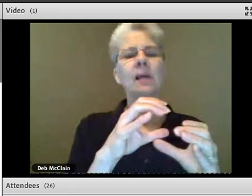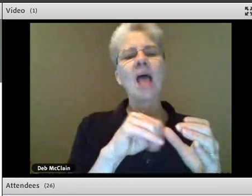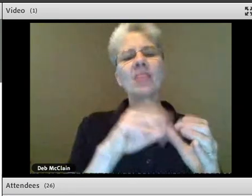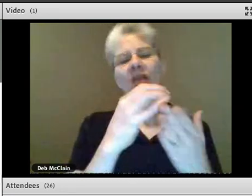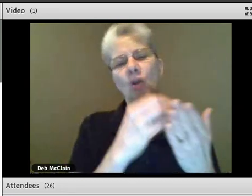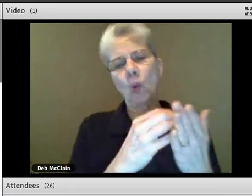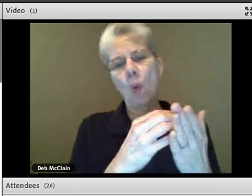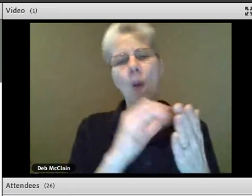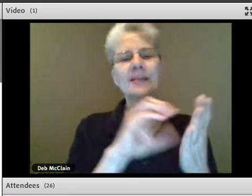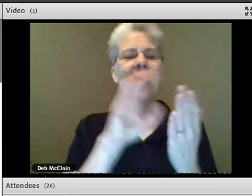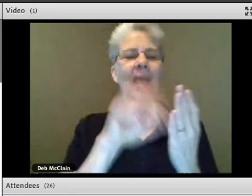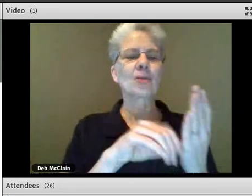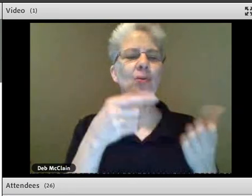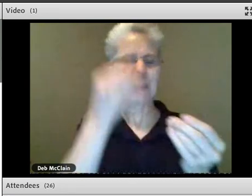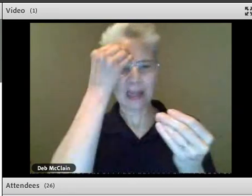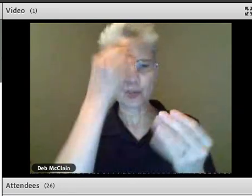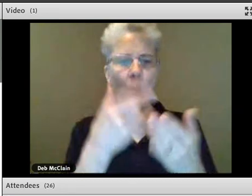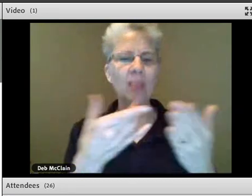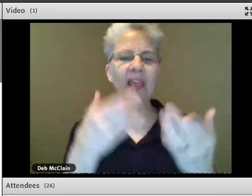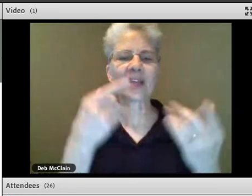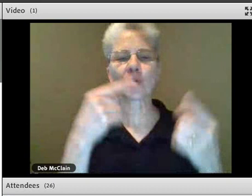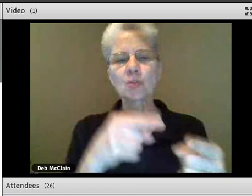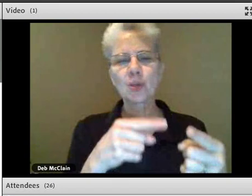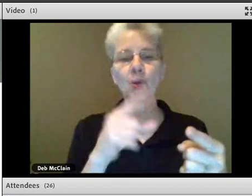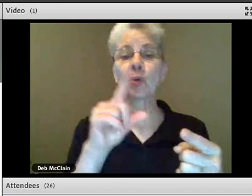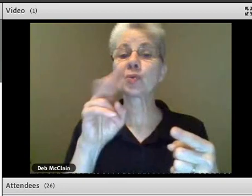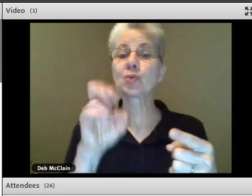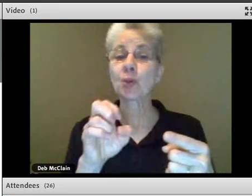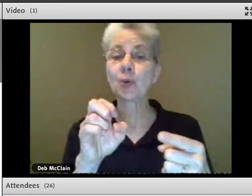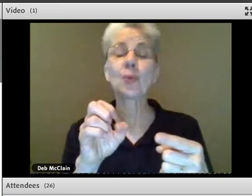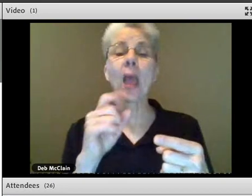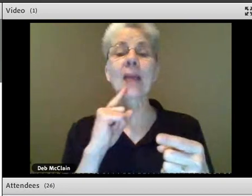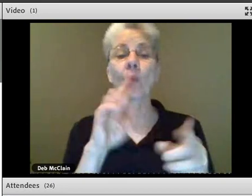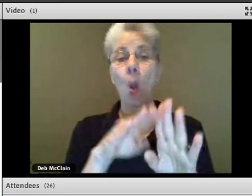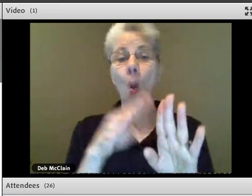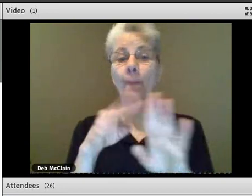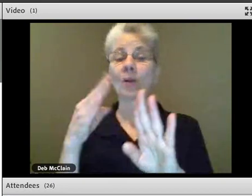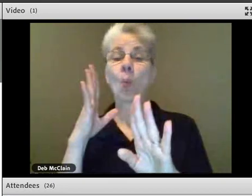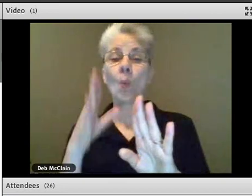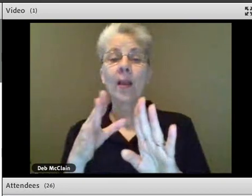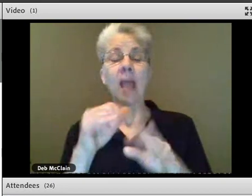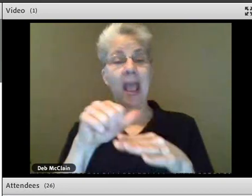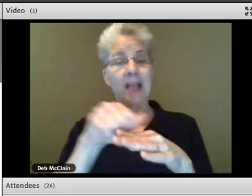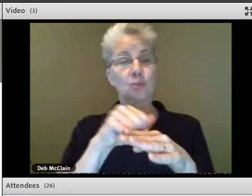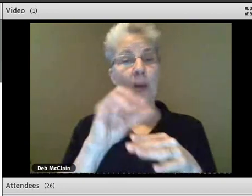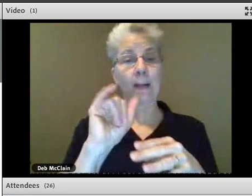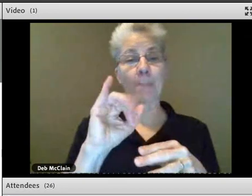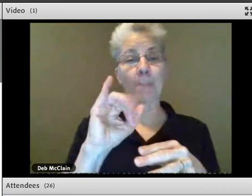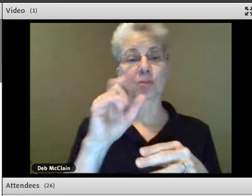when things are due or when new content is going to be unlocked. And then in terms of your training modules, you have internal content,